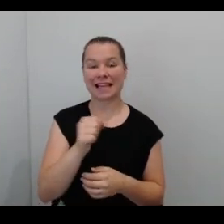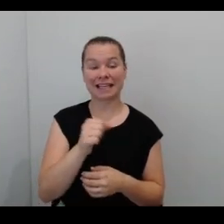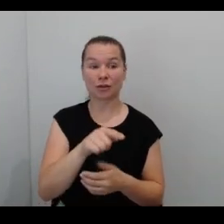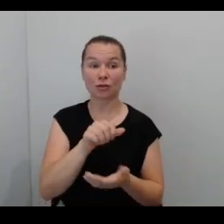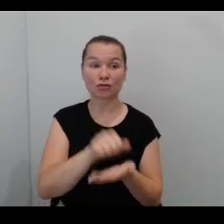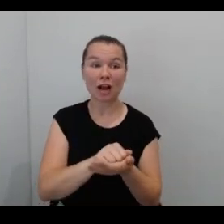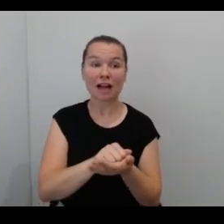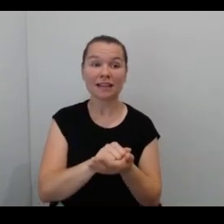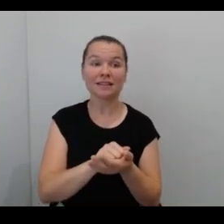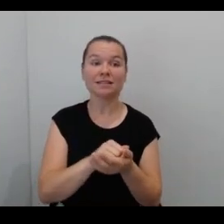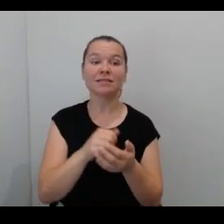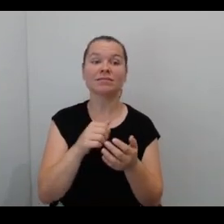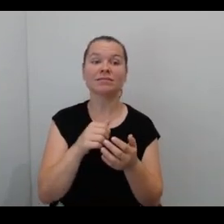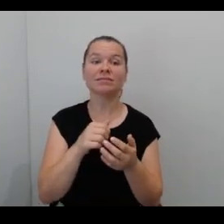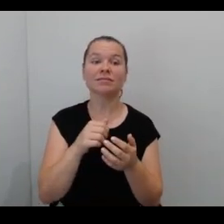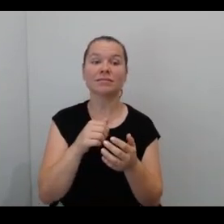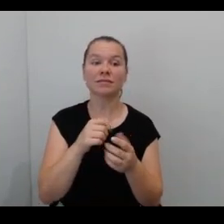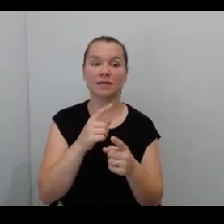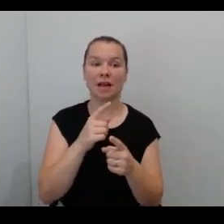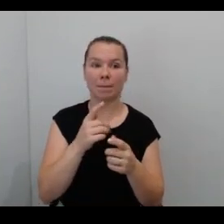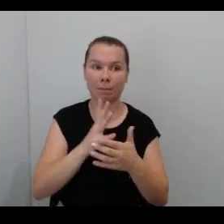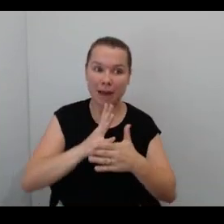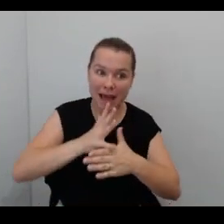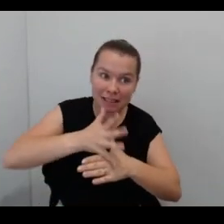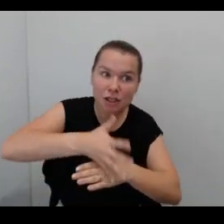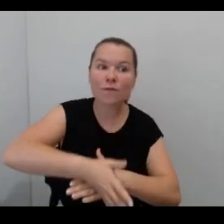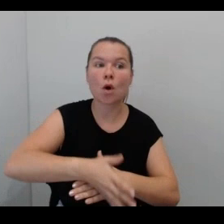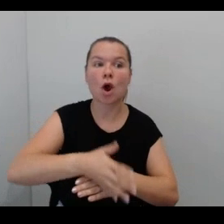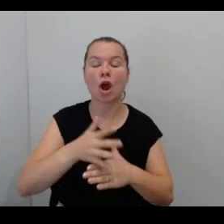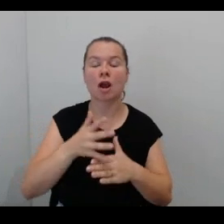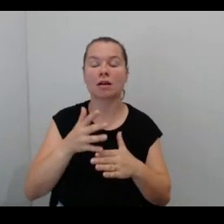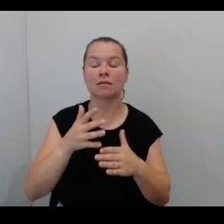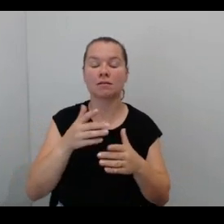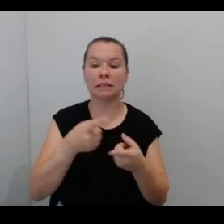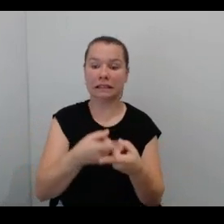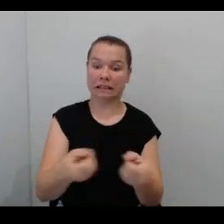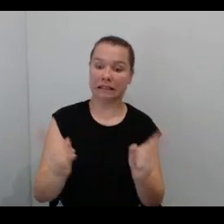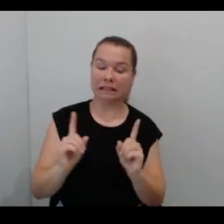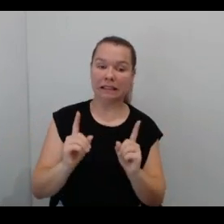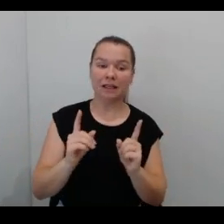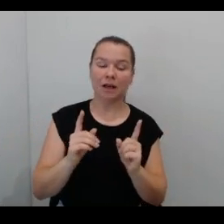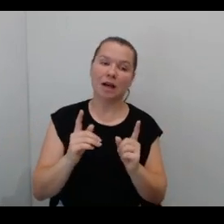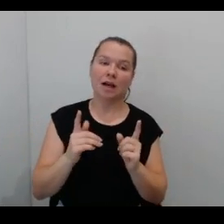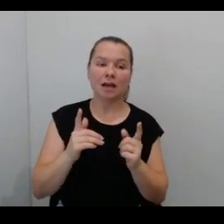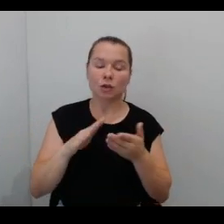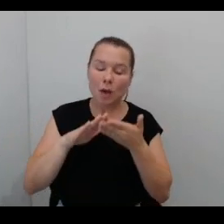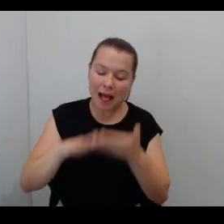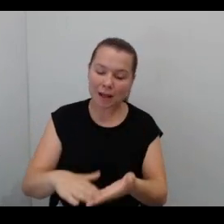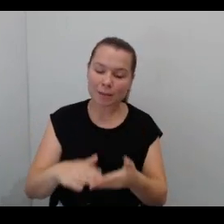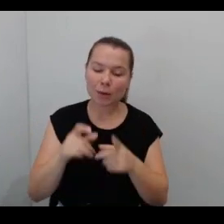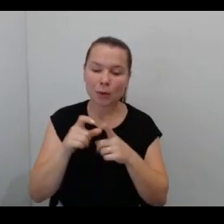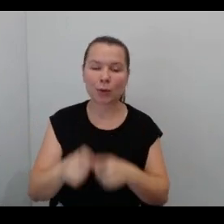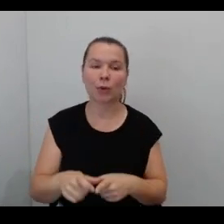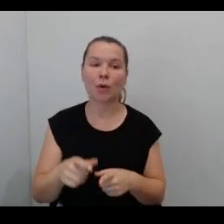Absolutely. So I always reckon the first question to ask of a lender is, what's your family